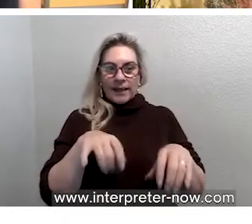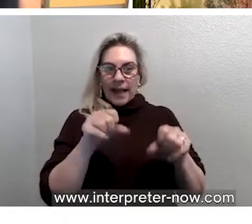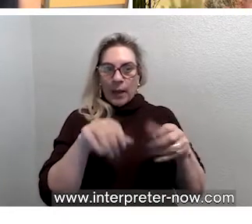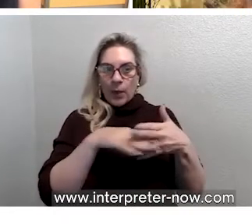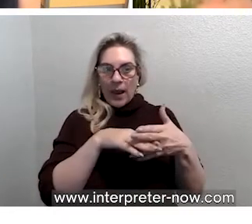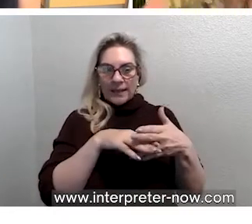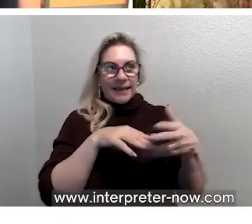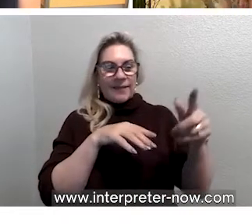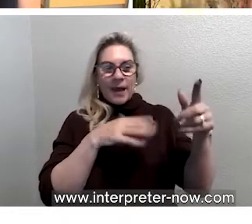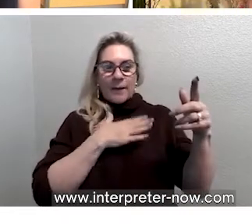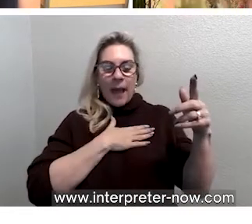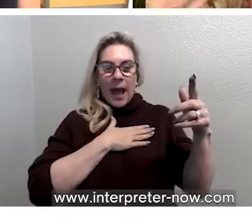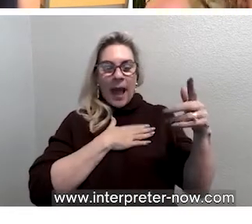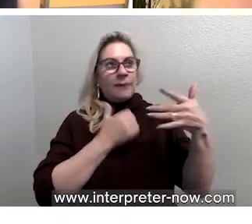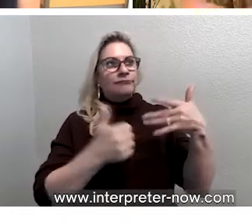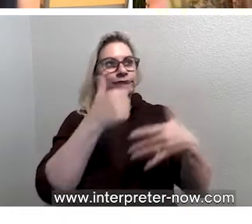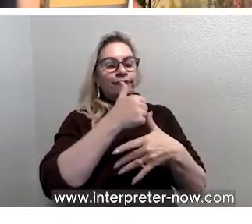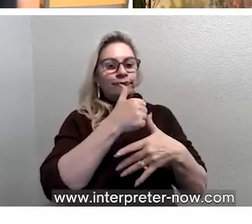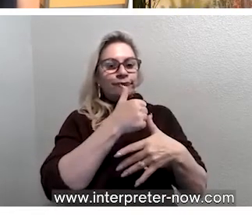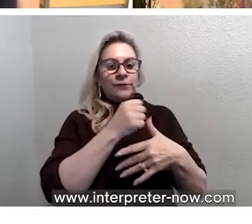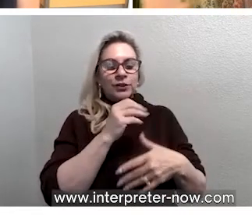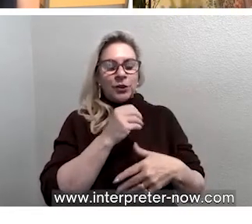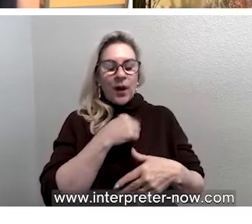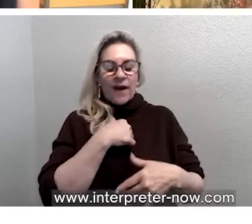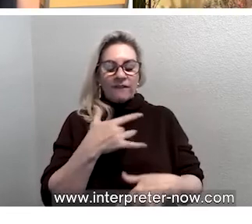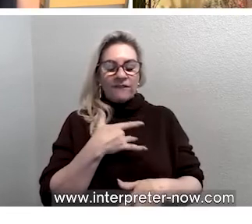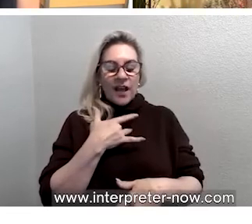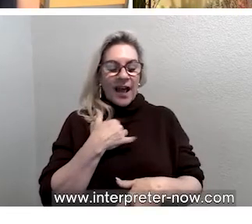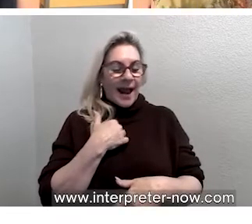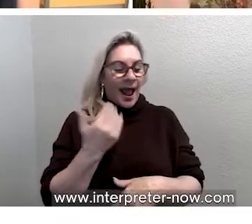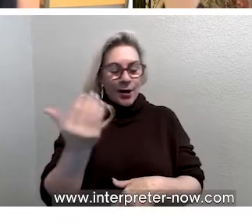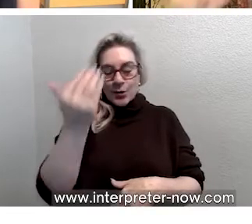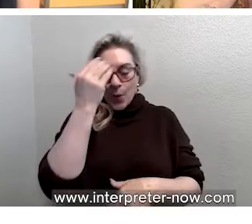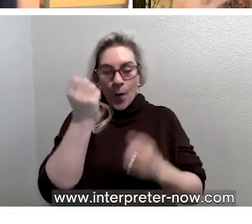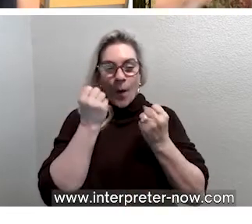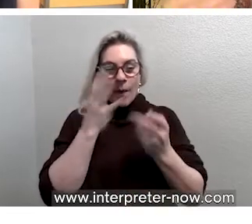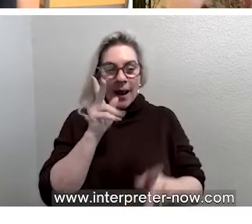And so I felt, and I know that there are many others in the same situation, that oh, in